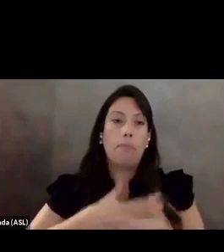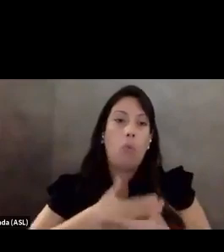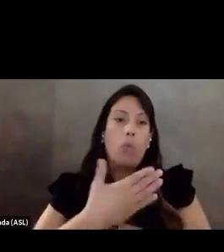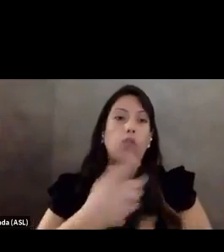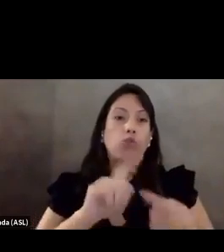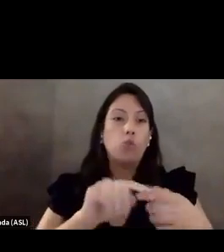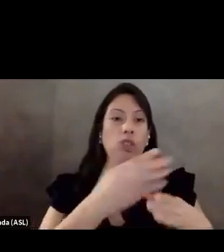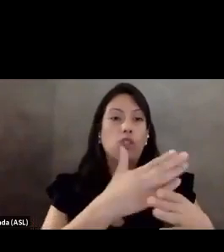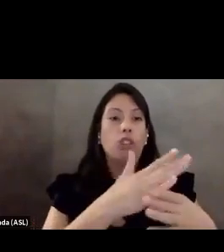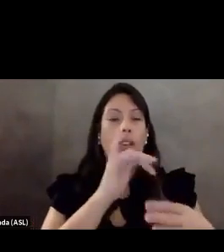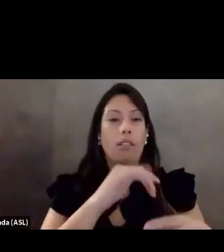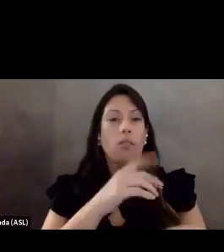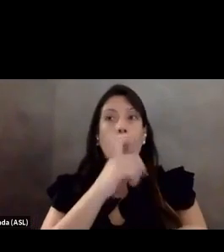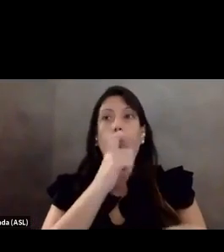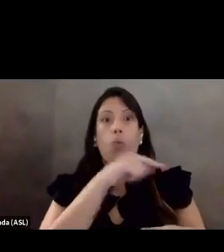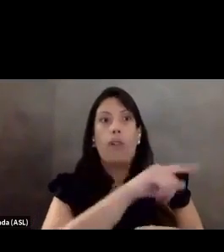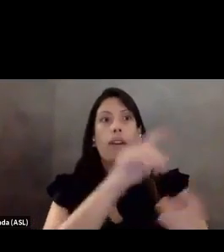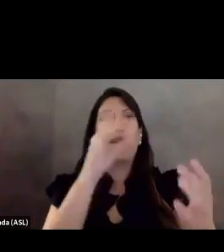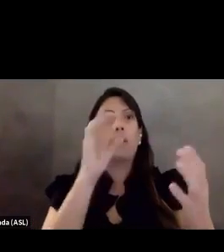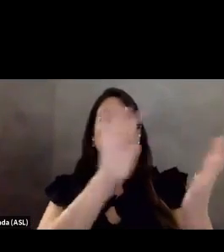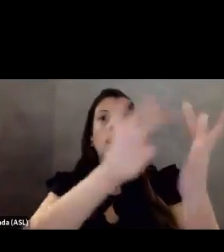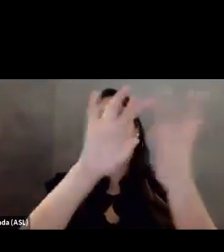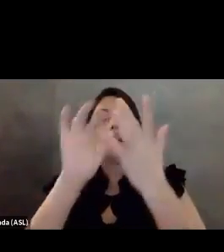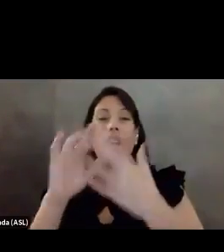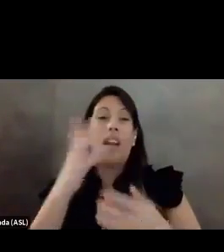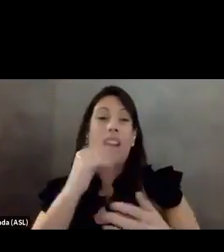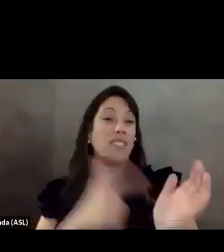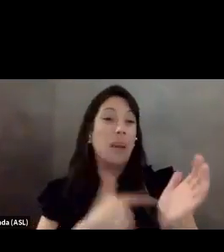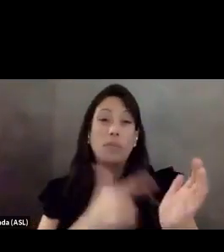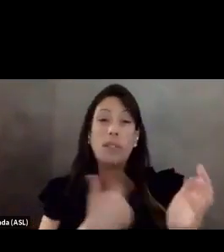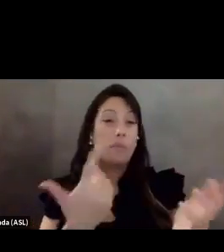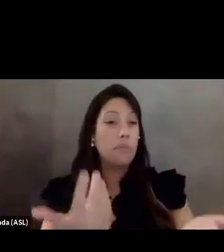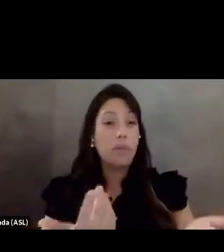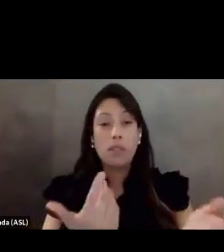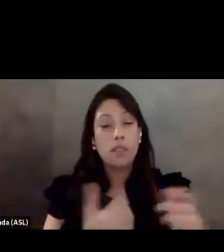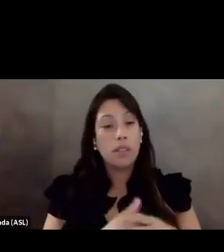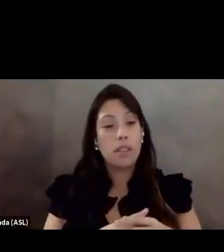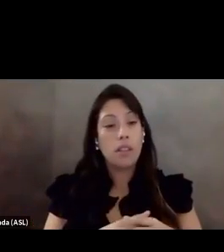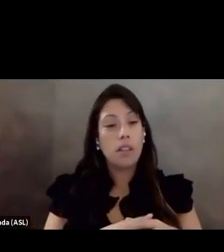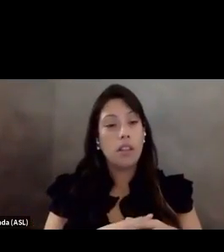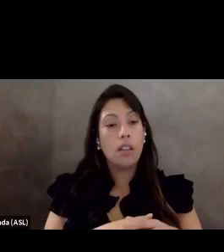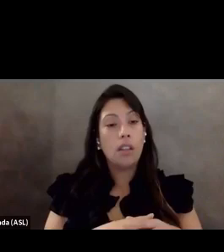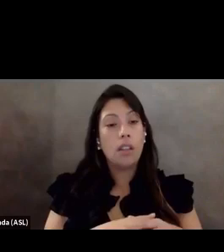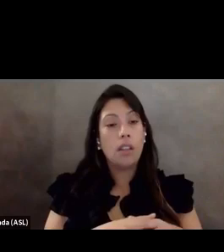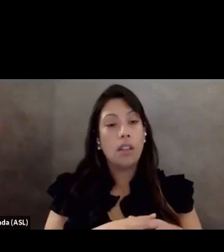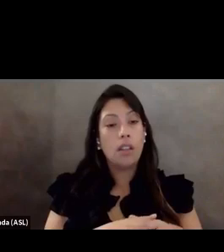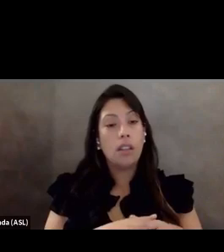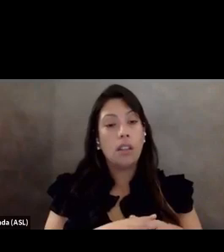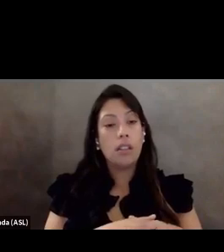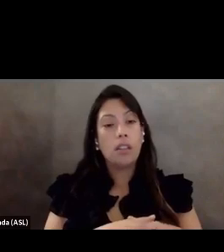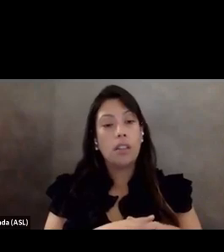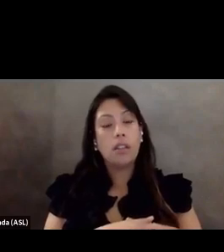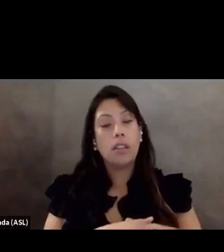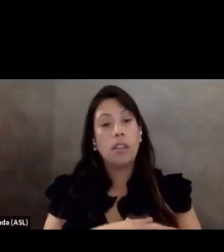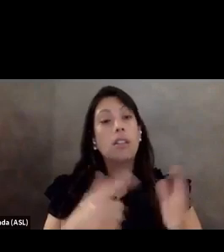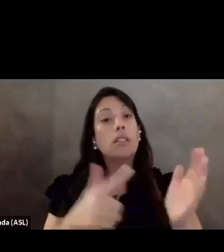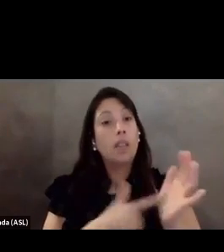And and there are instances where we don't get full disclosure in terms of everybody that the